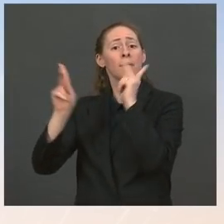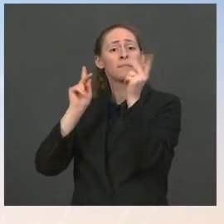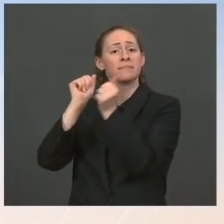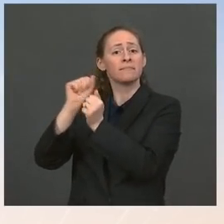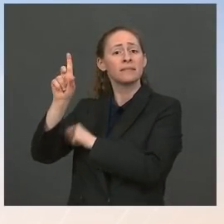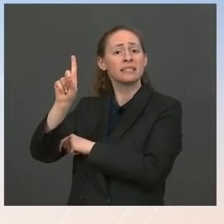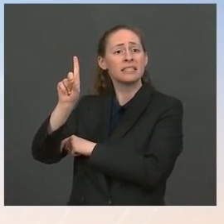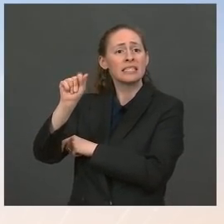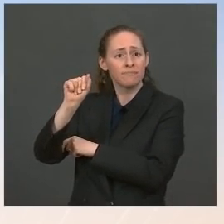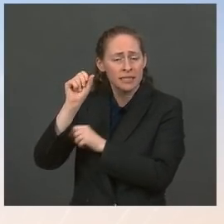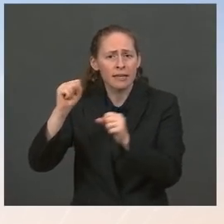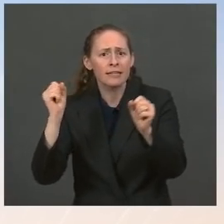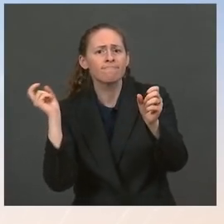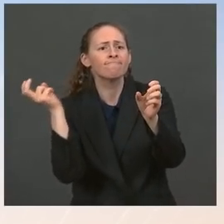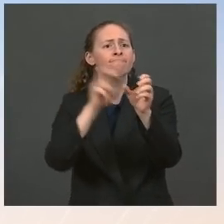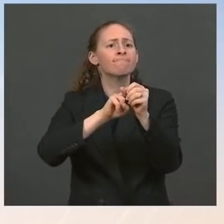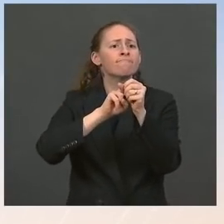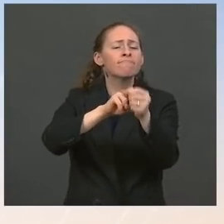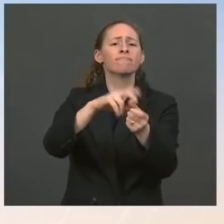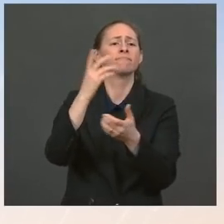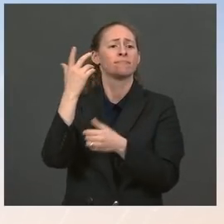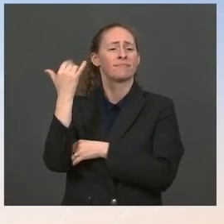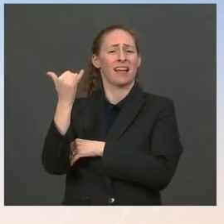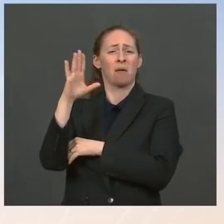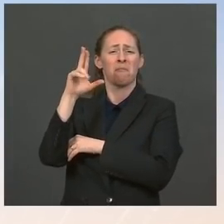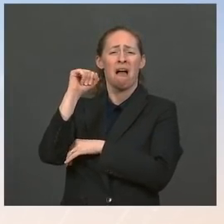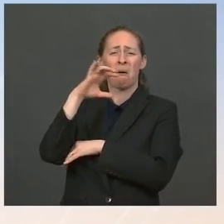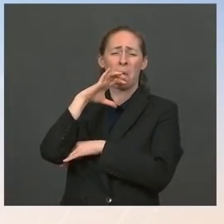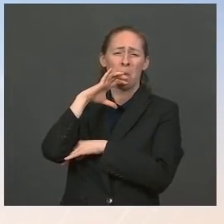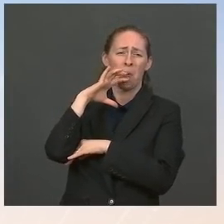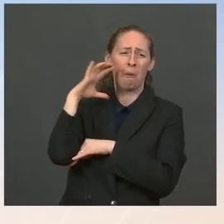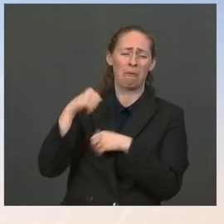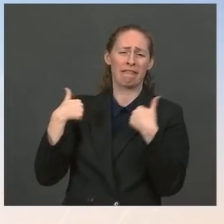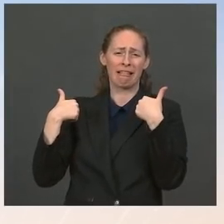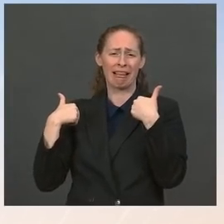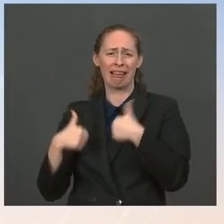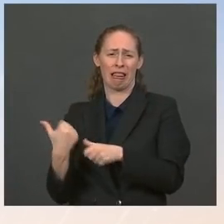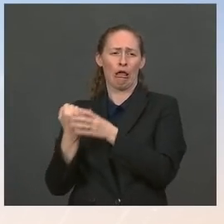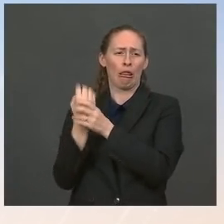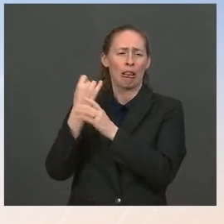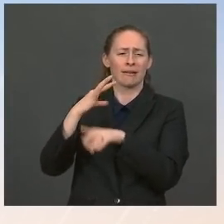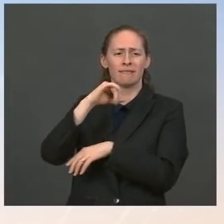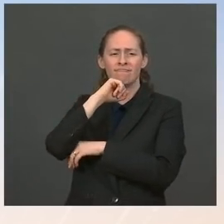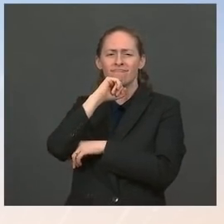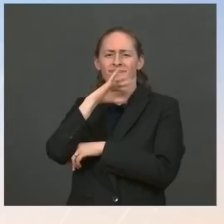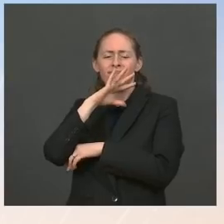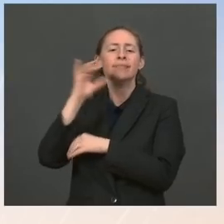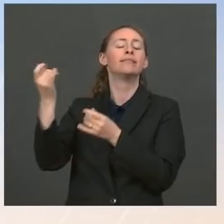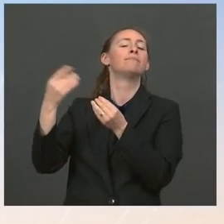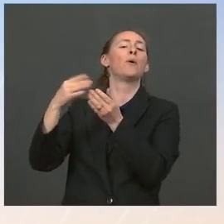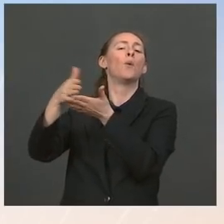zero-emissions vehicles and aging railcars with state-of-the-art new ones. It's the largest investment in passenger rail